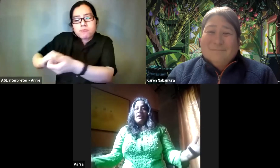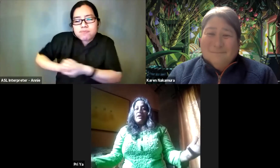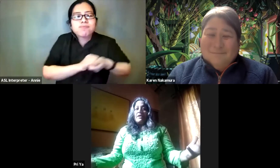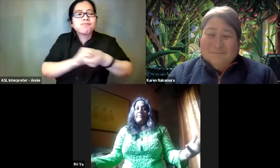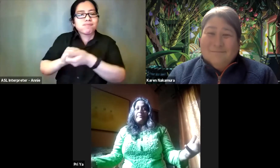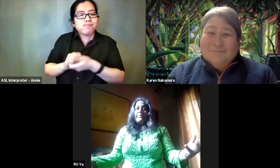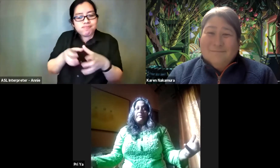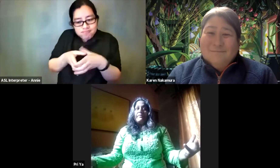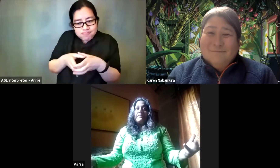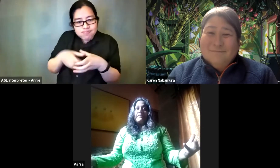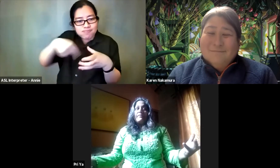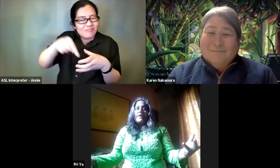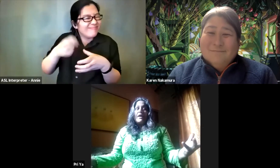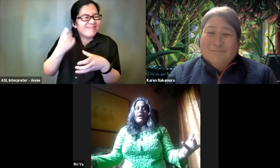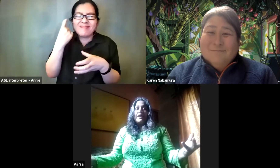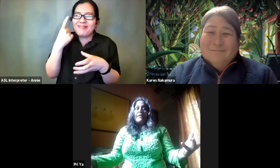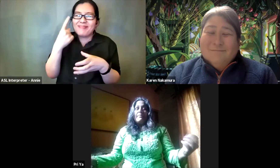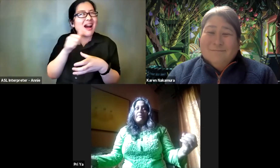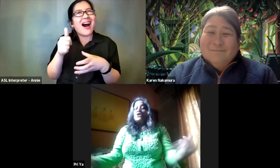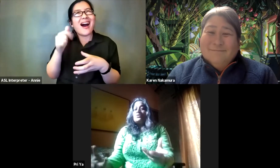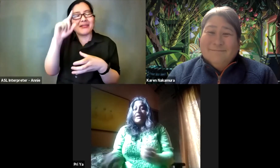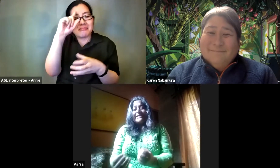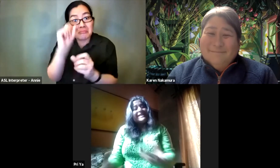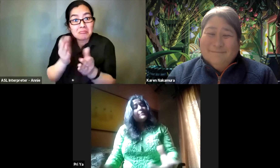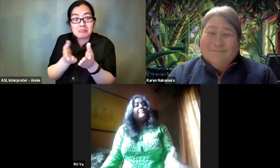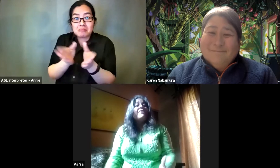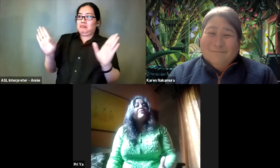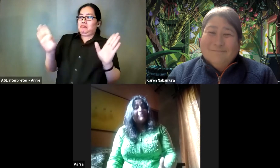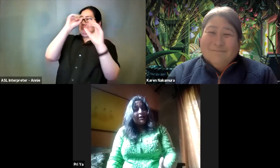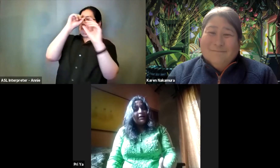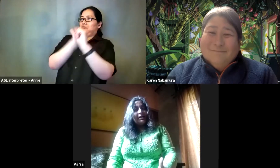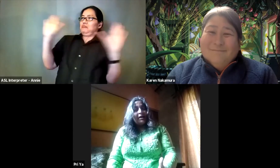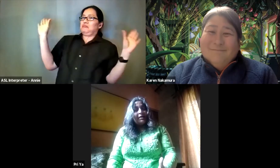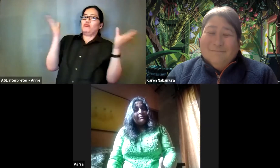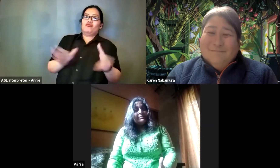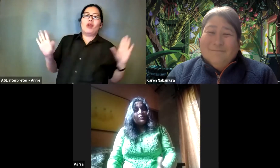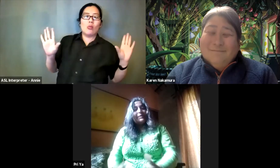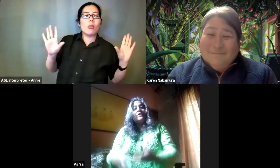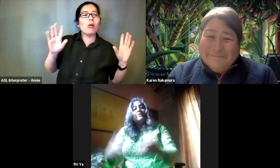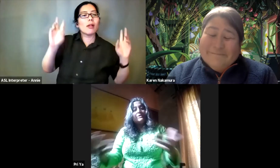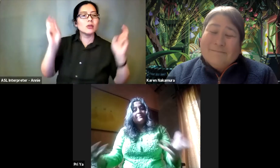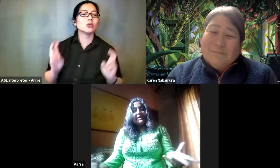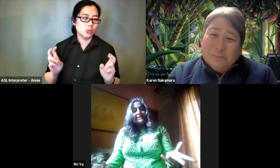Priya Ramasubban: Issues that stay on the periphery so because, being disabled as a